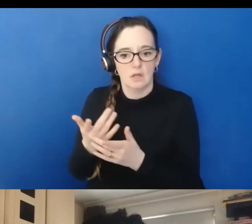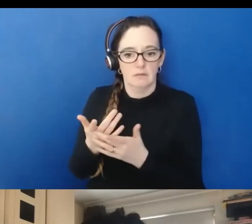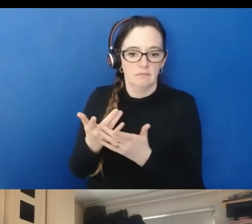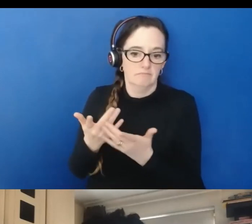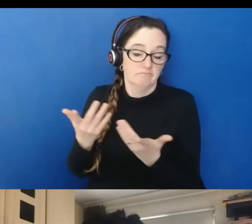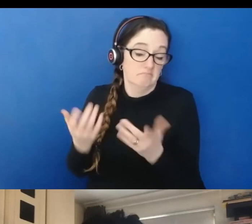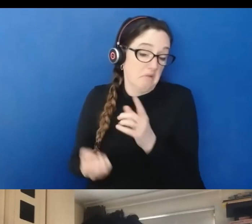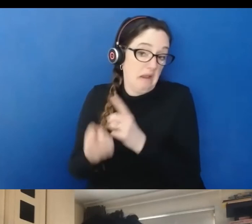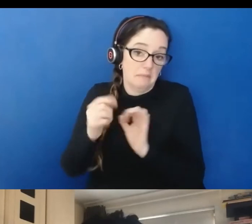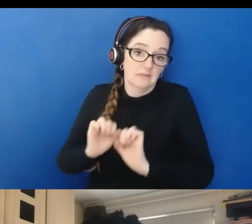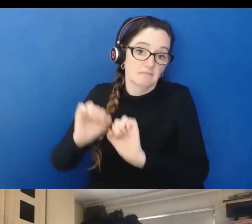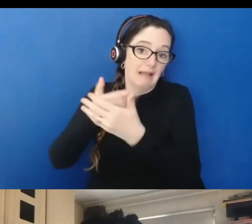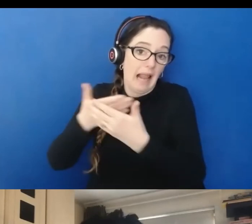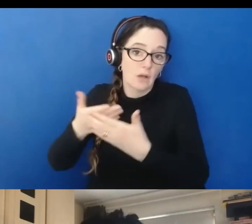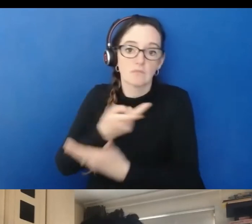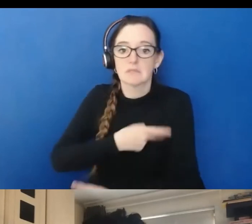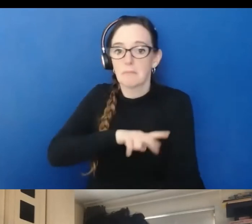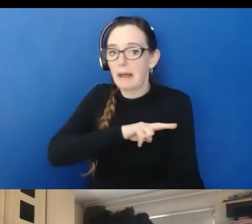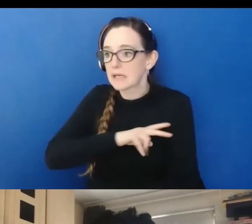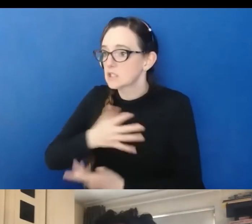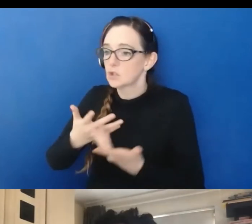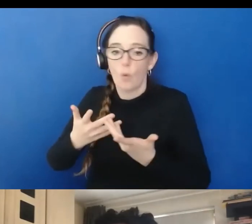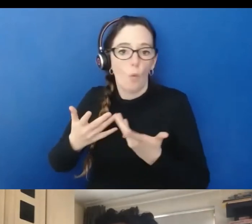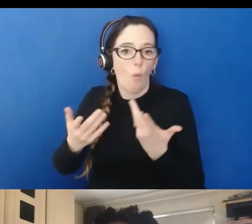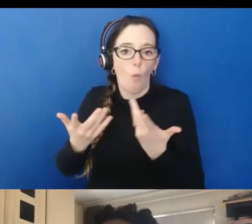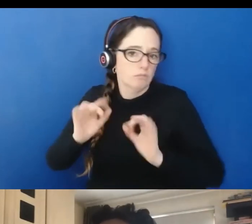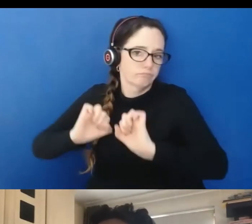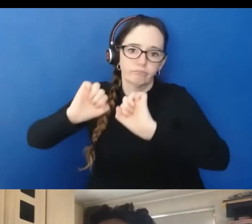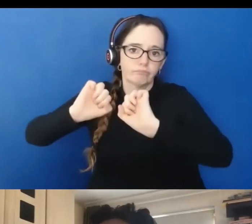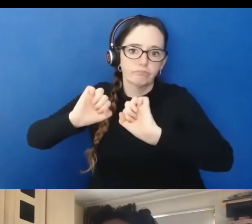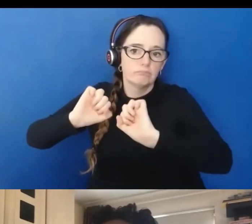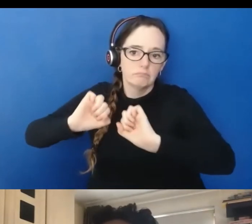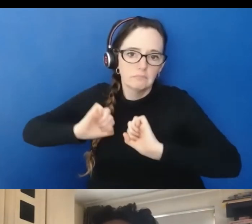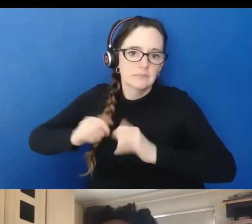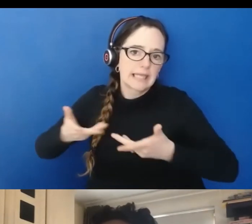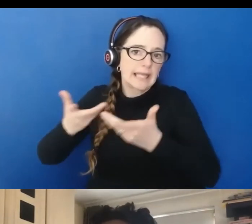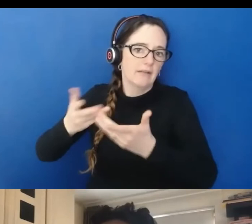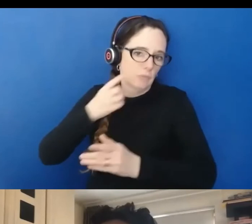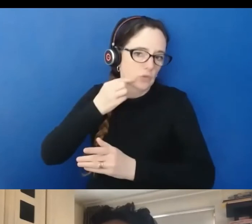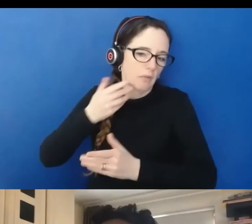the language that it s required in order to give that space of possibility, that for sure.